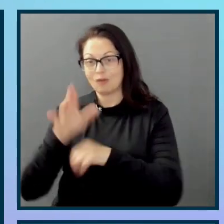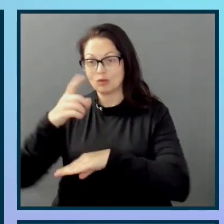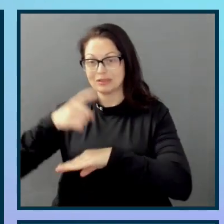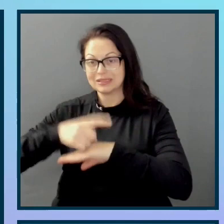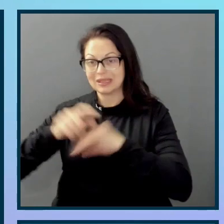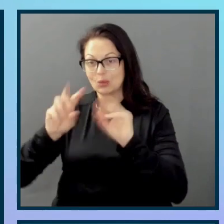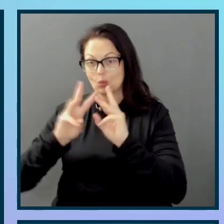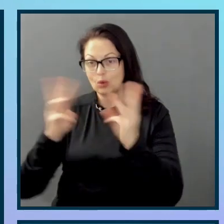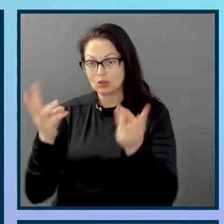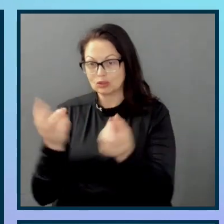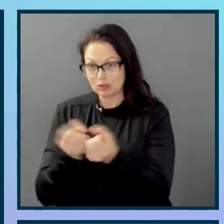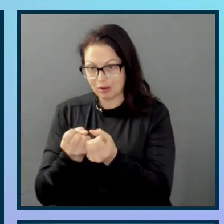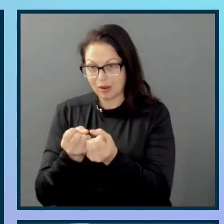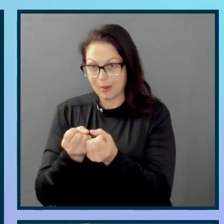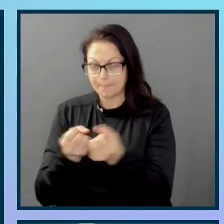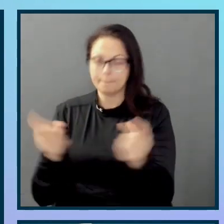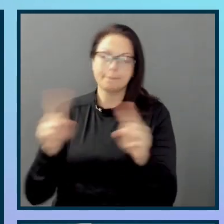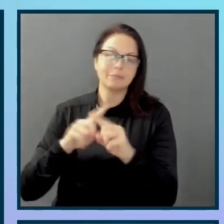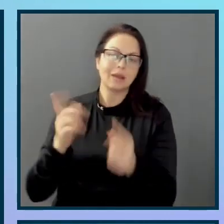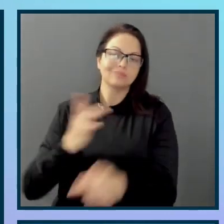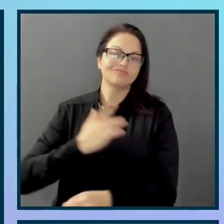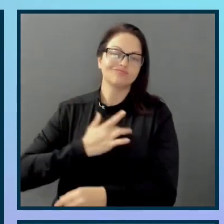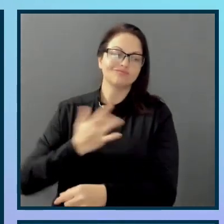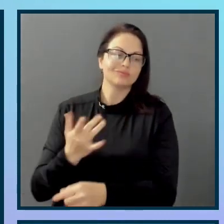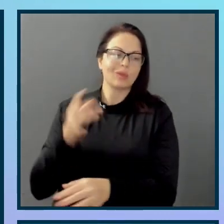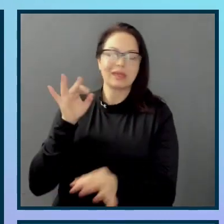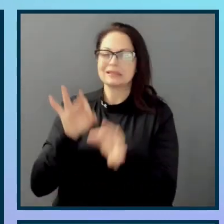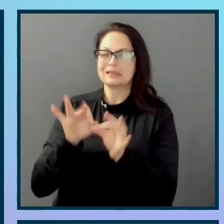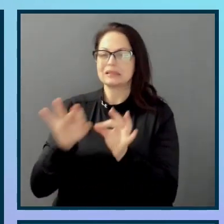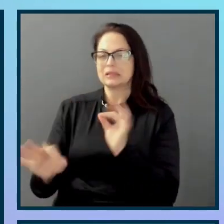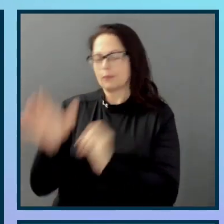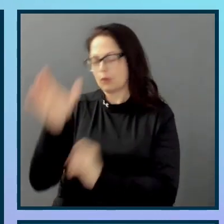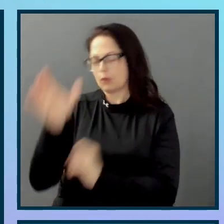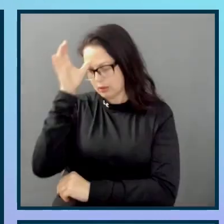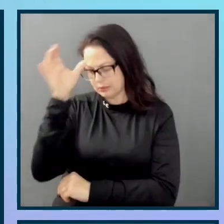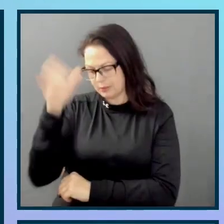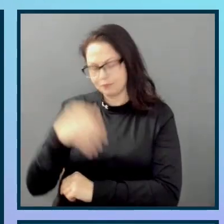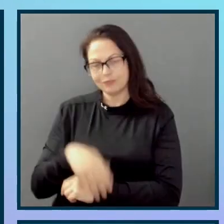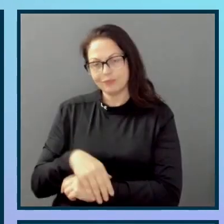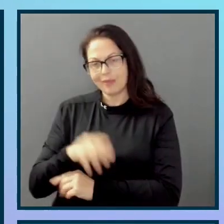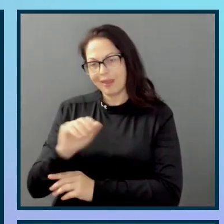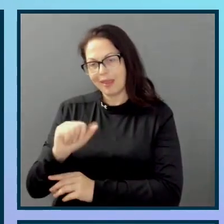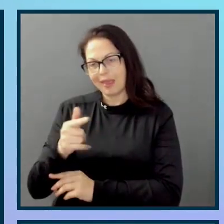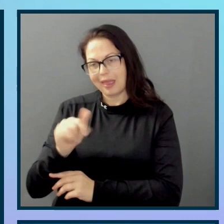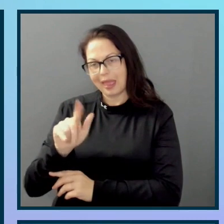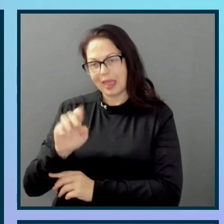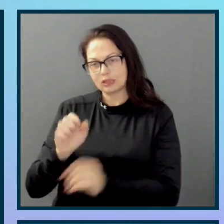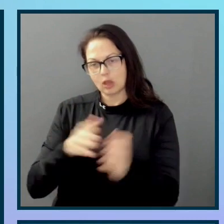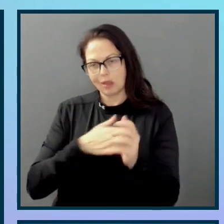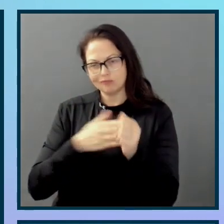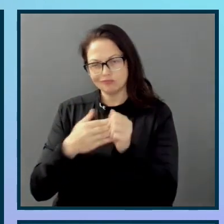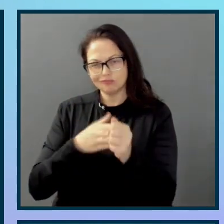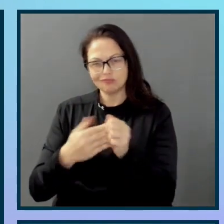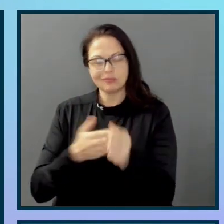in our opinion, a simple concept. And that is that agile is a mindset. It's not some rigid set of dogma that you've gotta be performed coming,